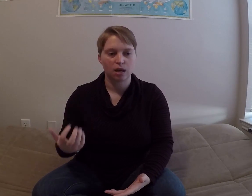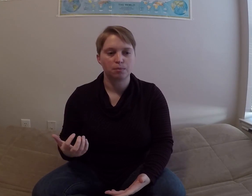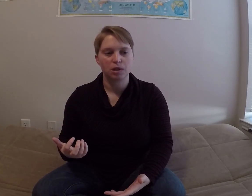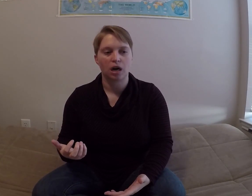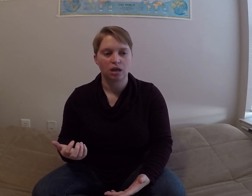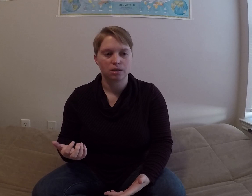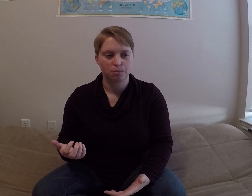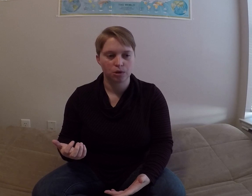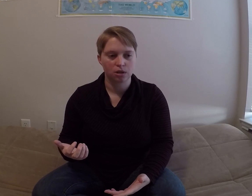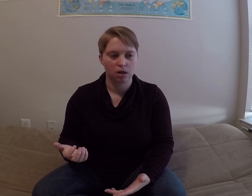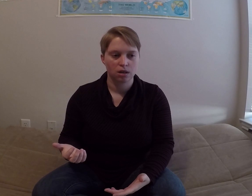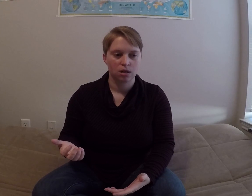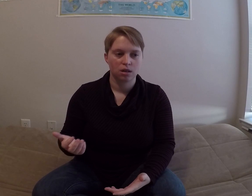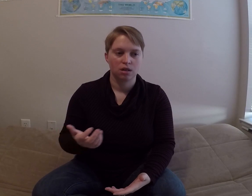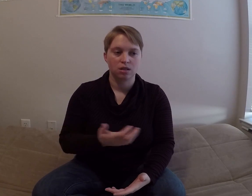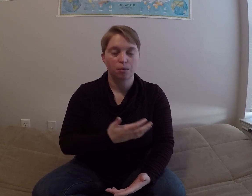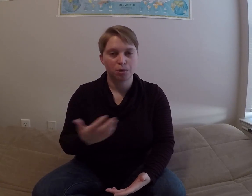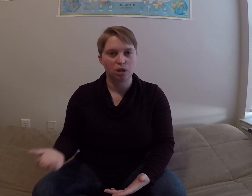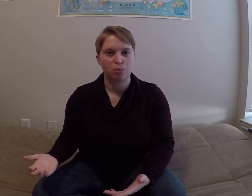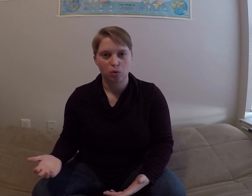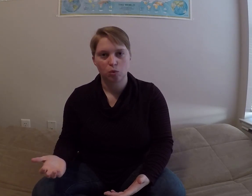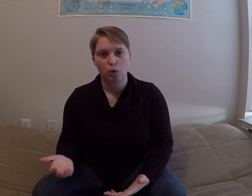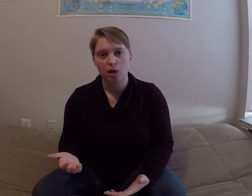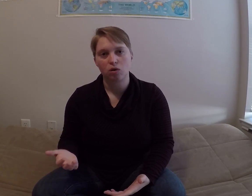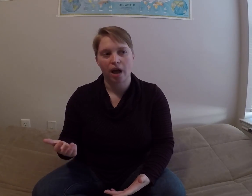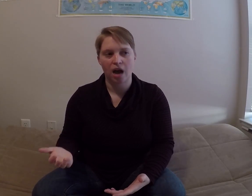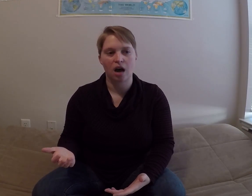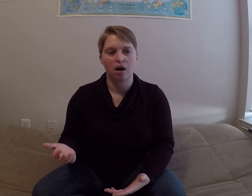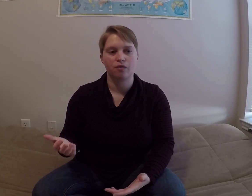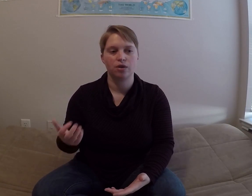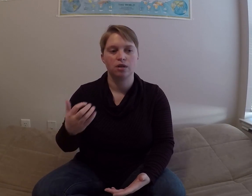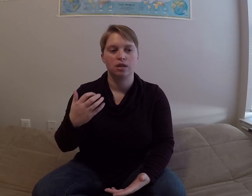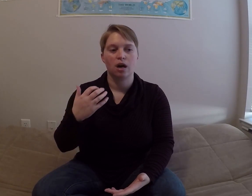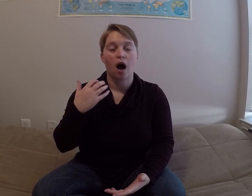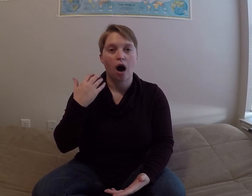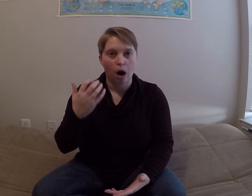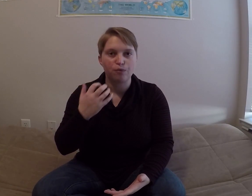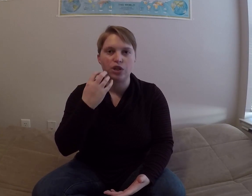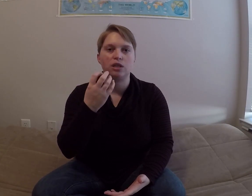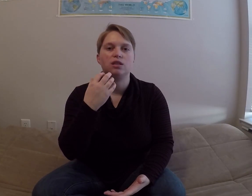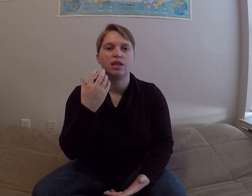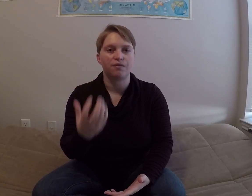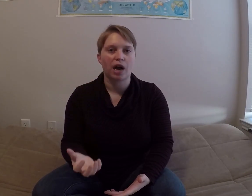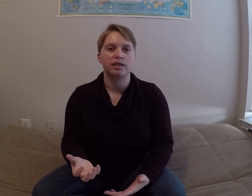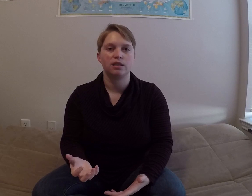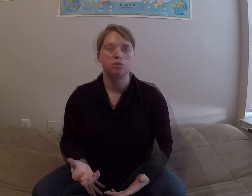And sometimes some people will have obvious deaf accent.